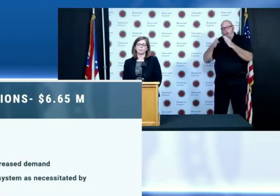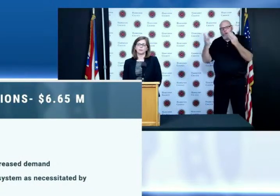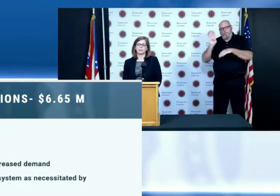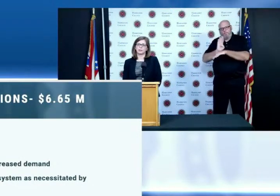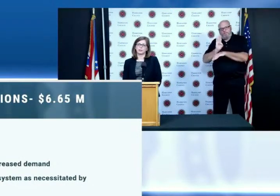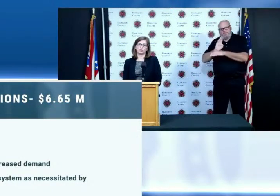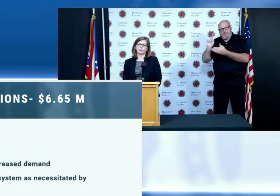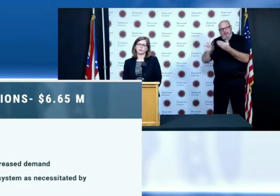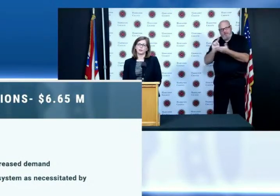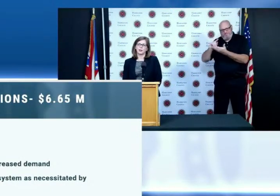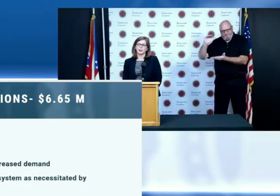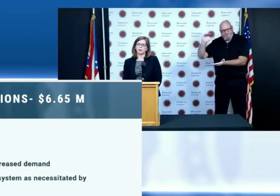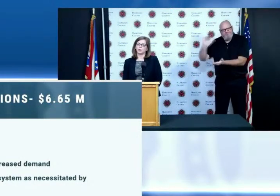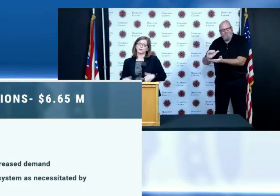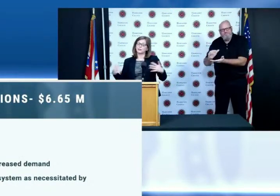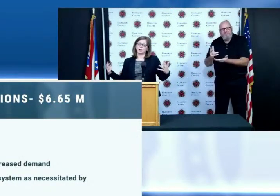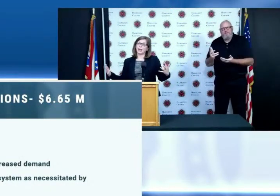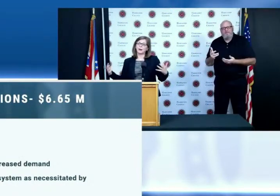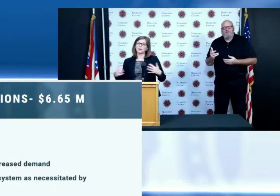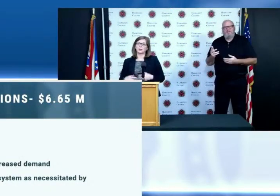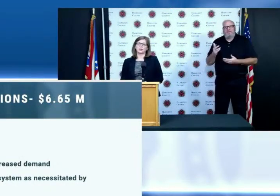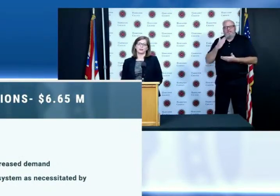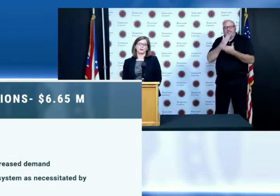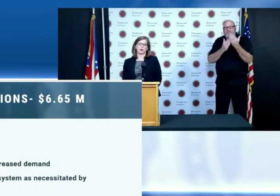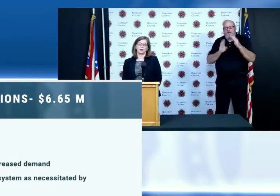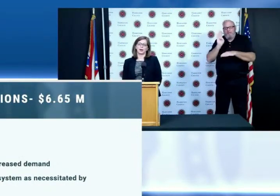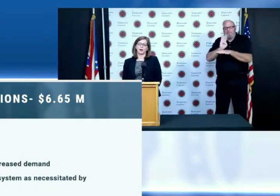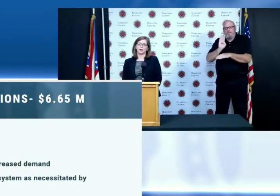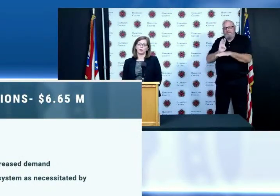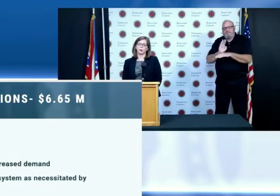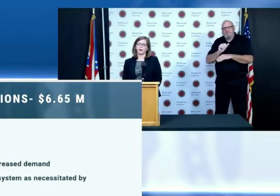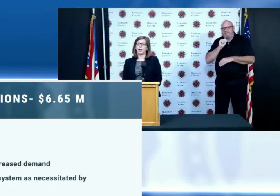businesses that just you know residents aren't out as much as they normally are and we want to help